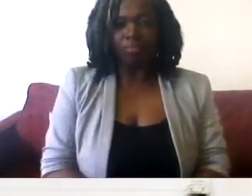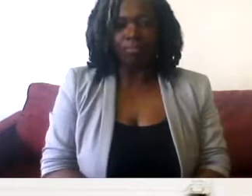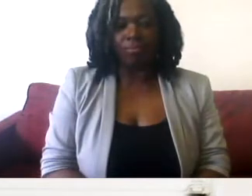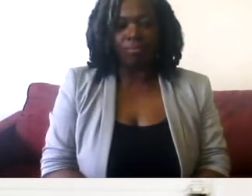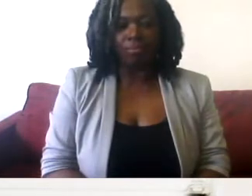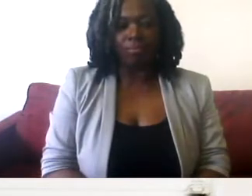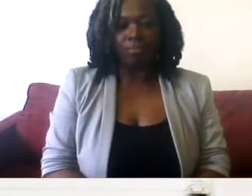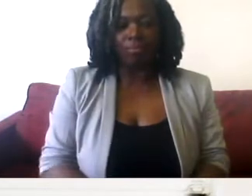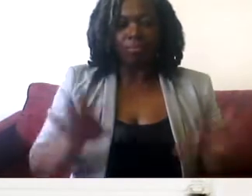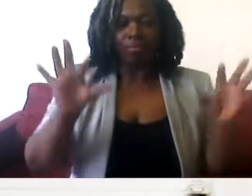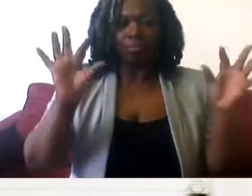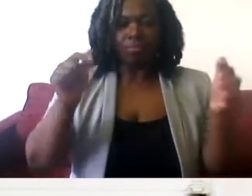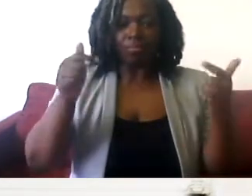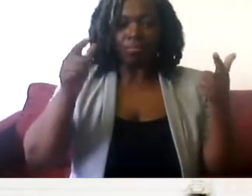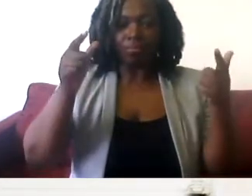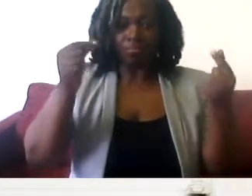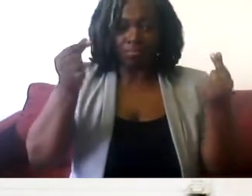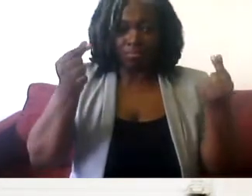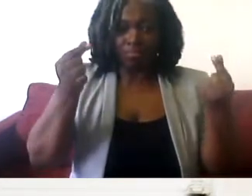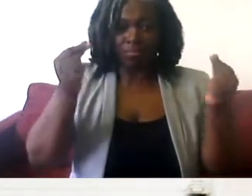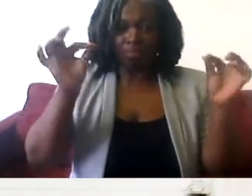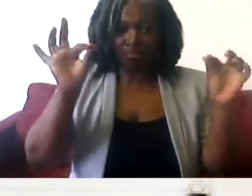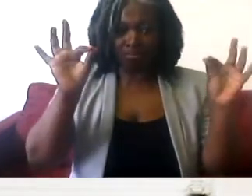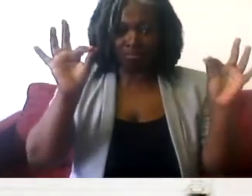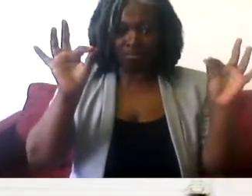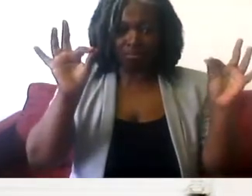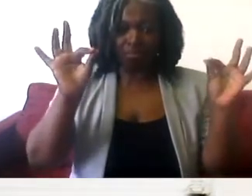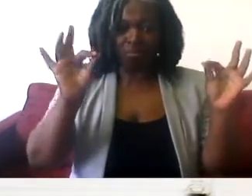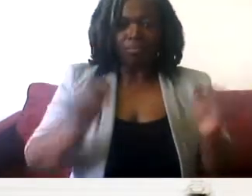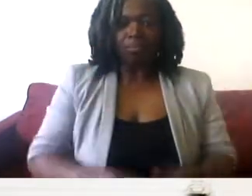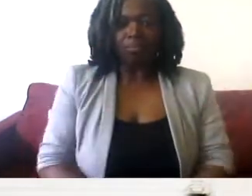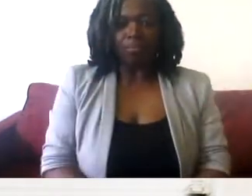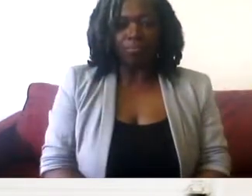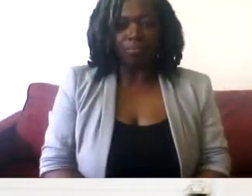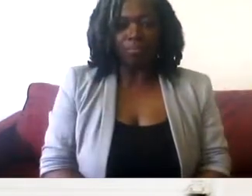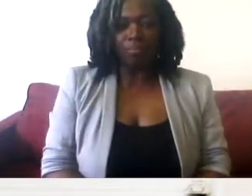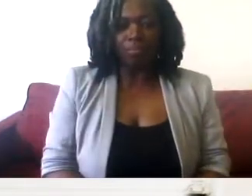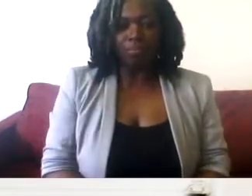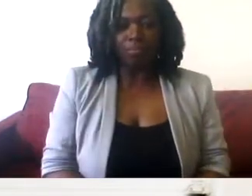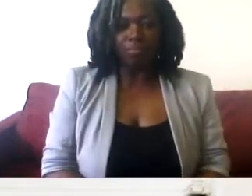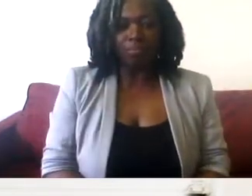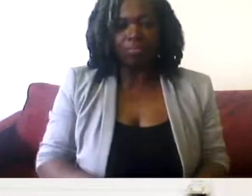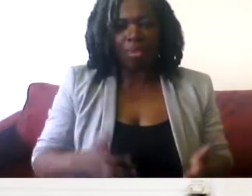up with the string around your thumb and